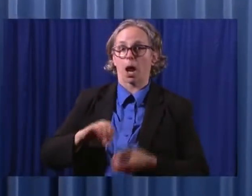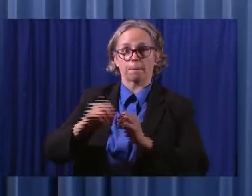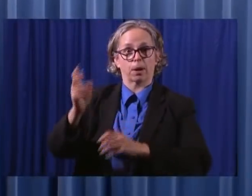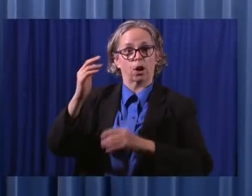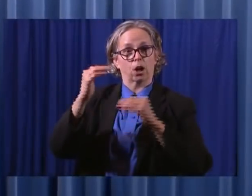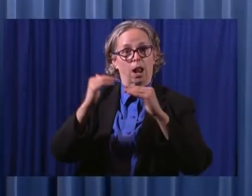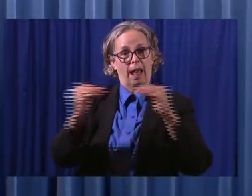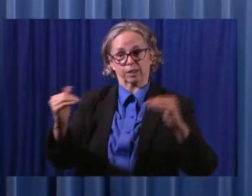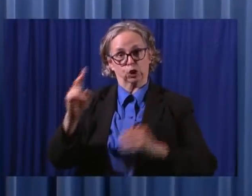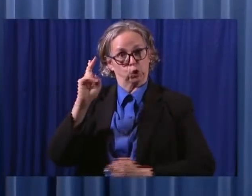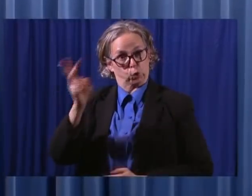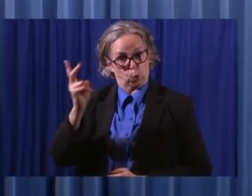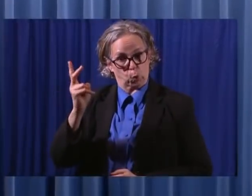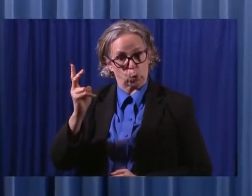WE STARTED WITH YELLOW.